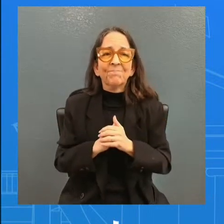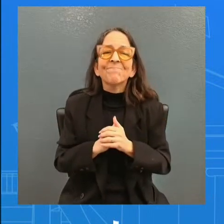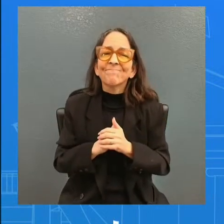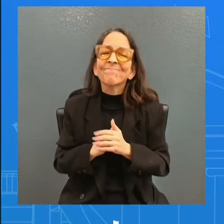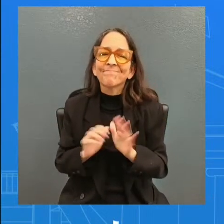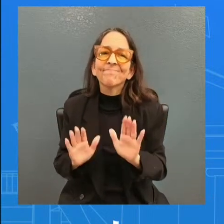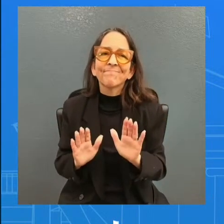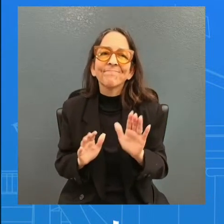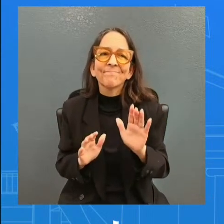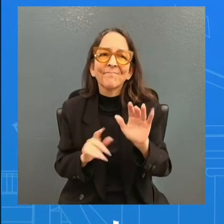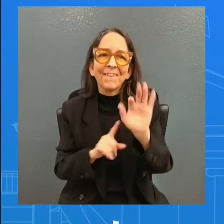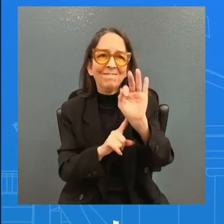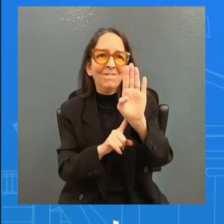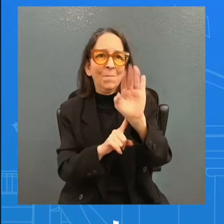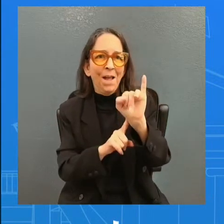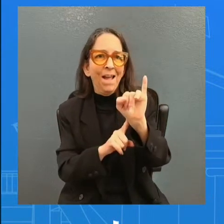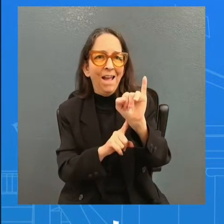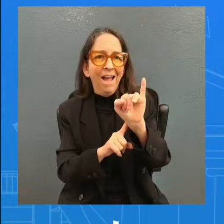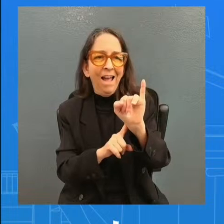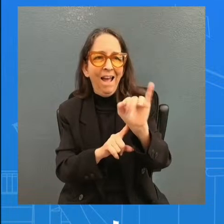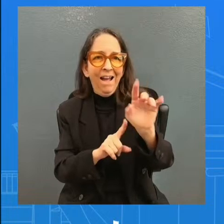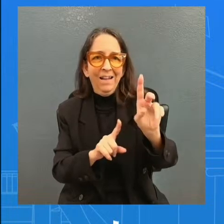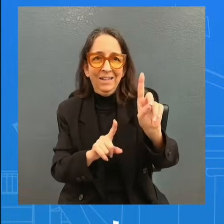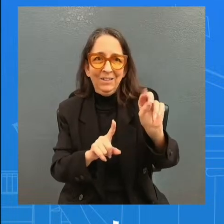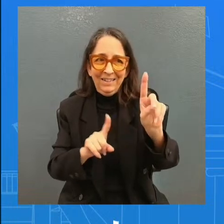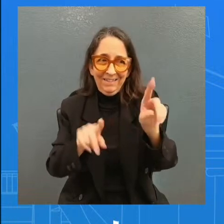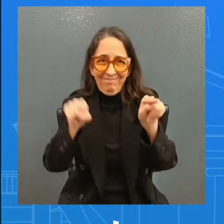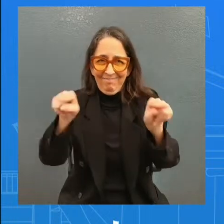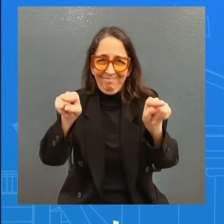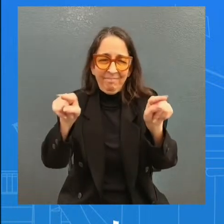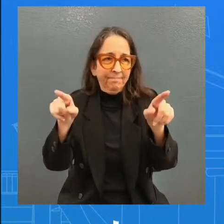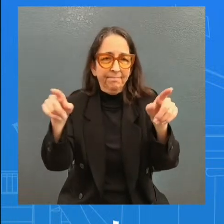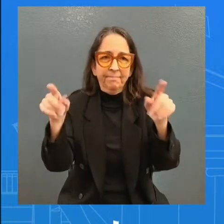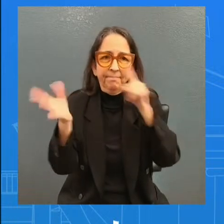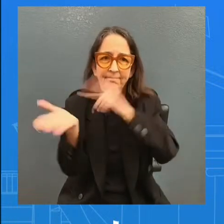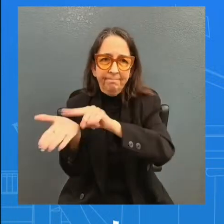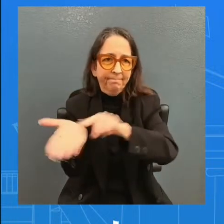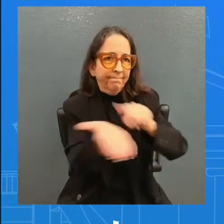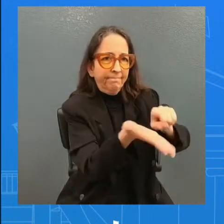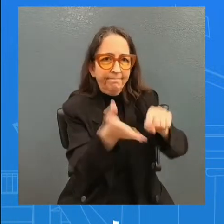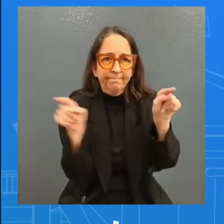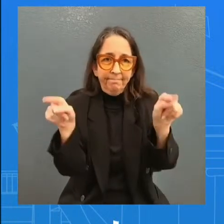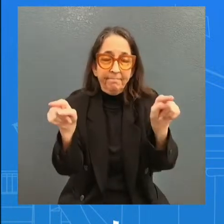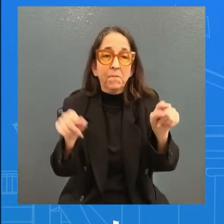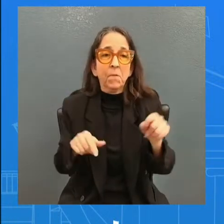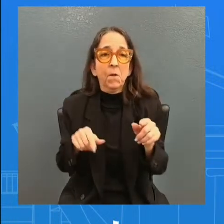as you just stated, because of their -- of their status and affiliation to the -- to --